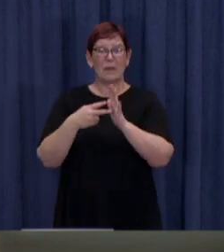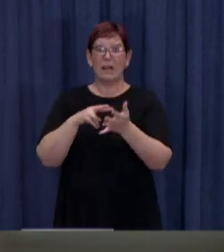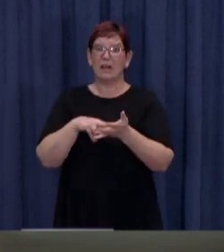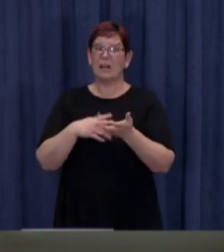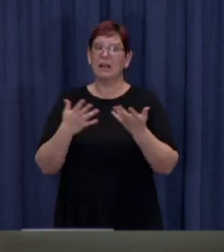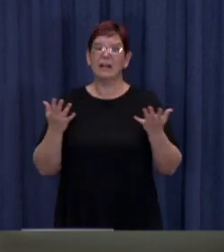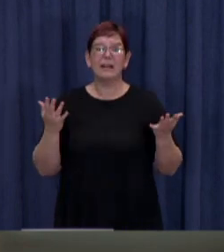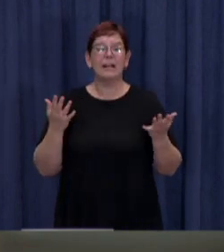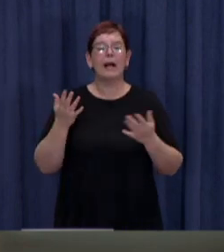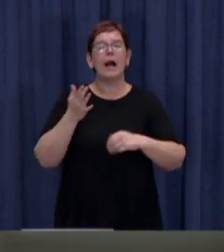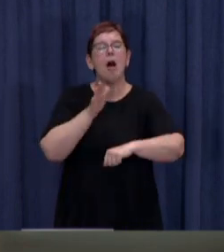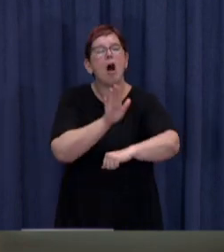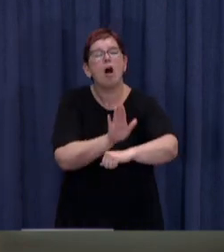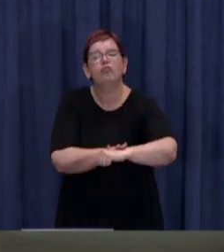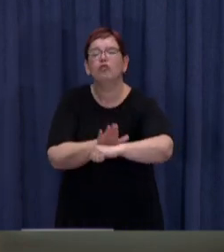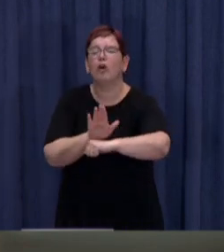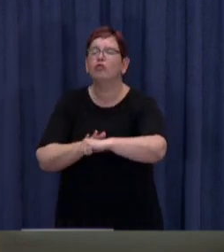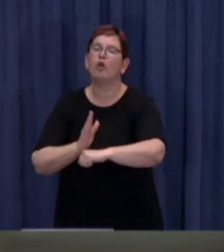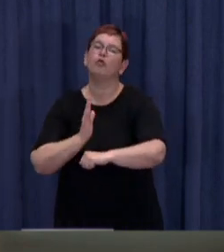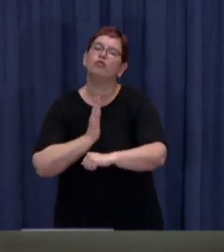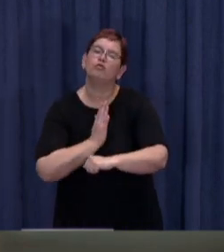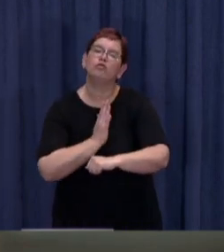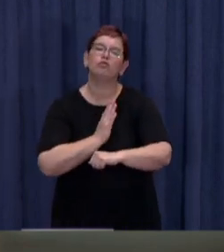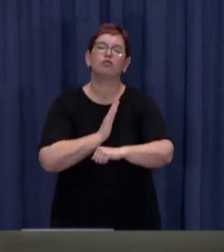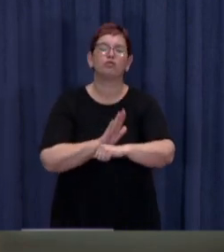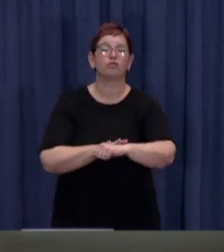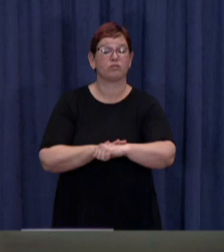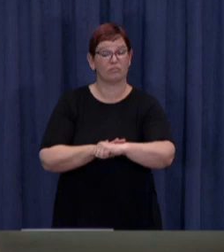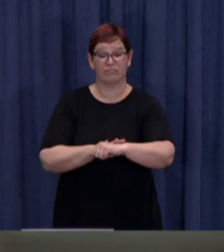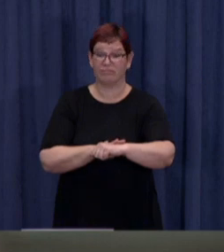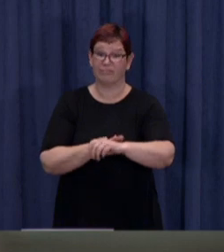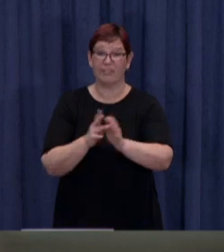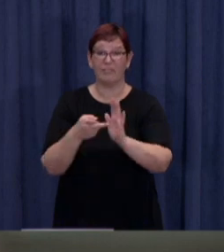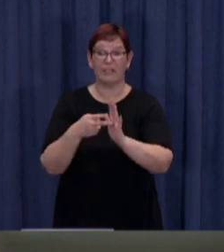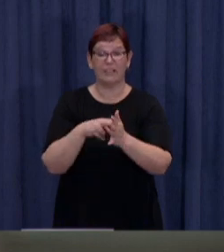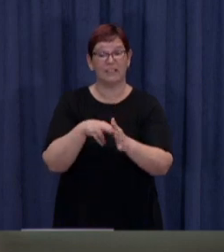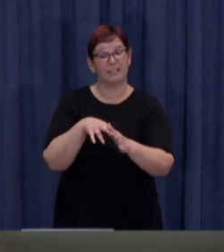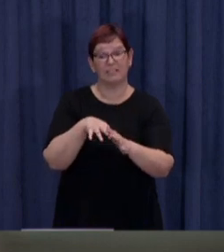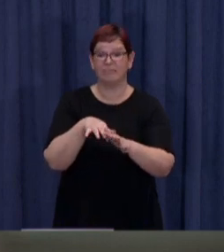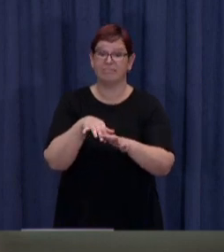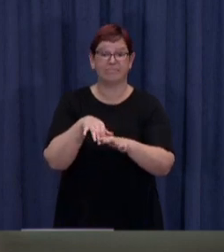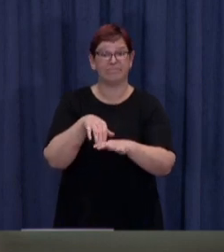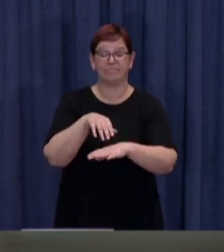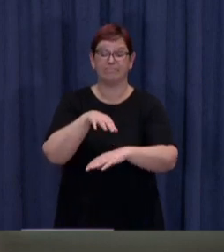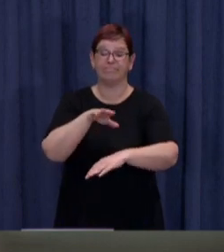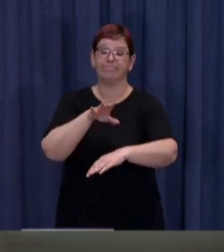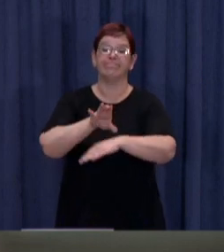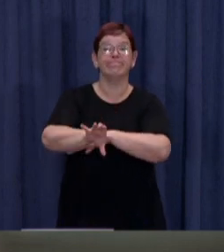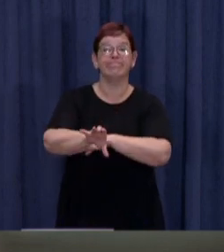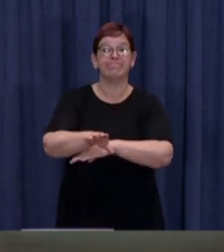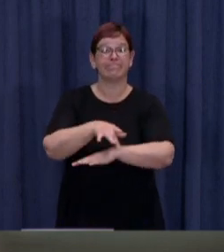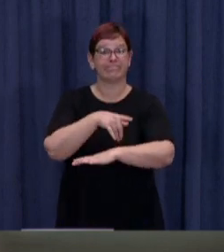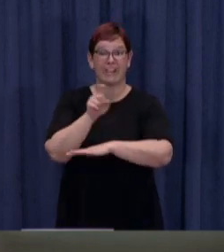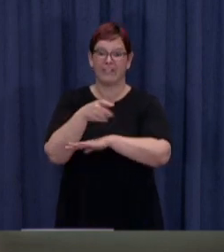well we already have taken away so we're liberties in some respects I mean when businesses are ordered to close that affects the civil liberties not just of those businesses